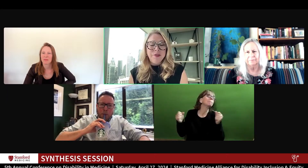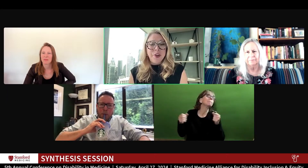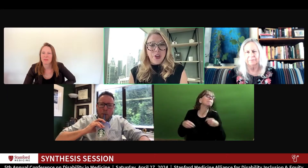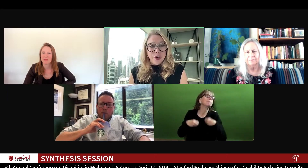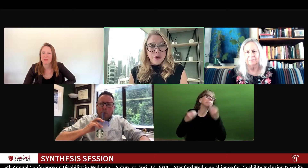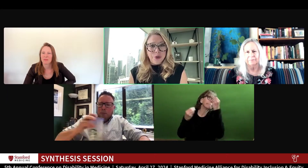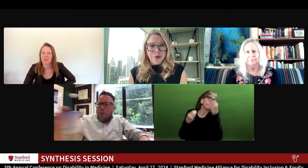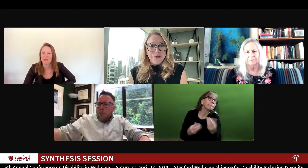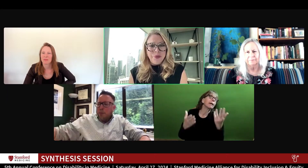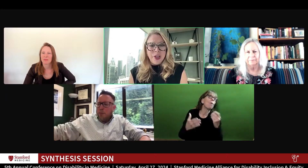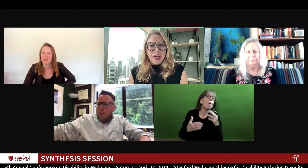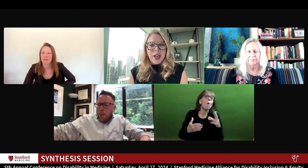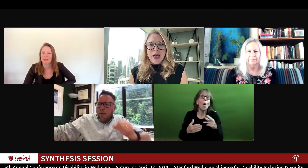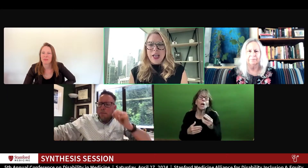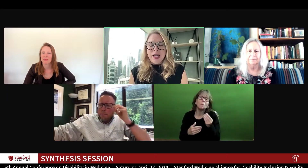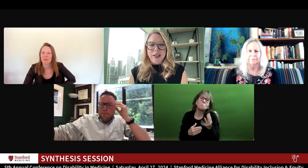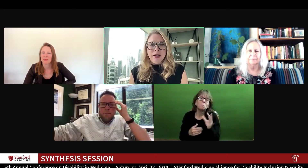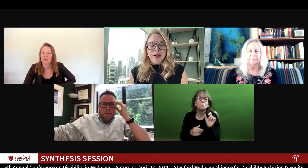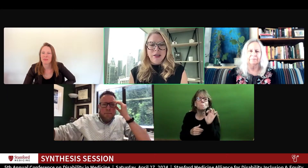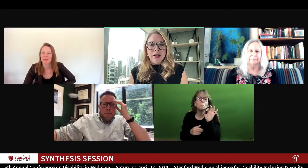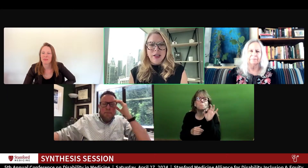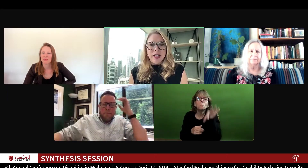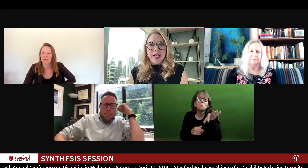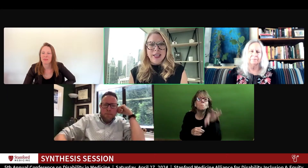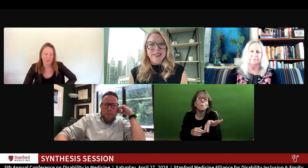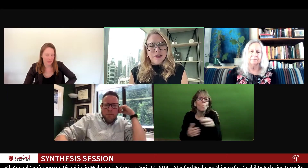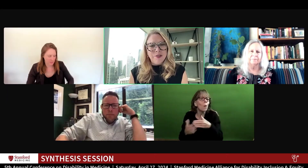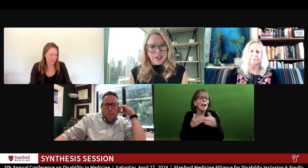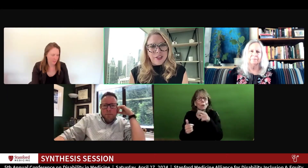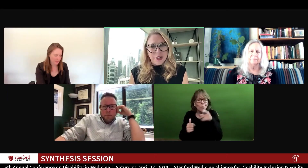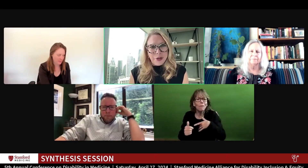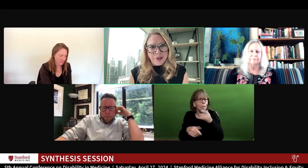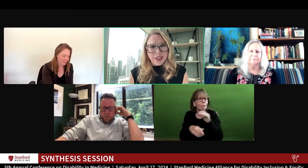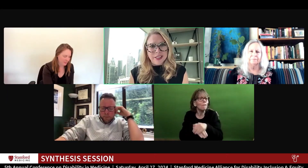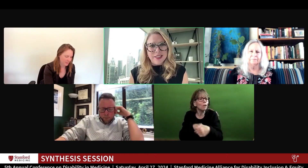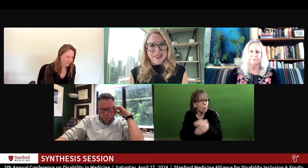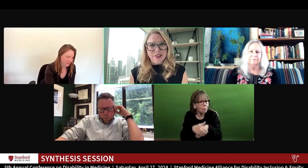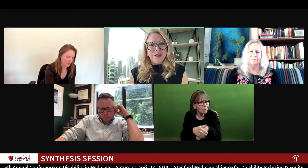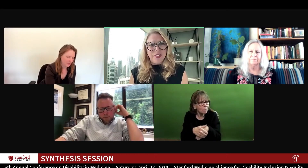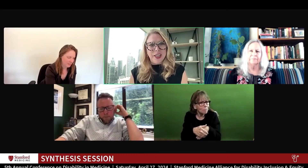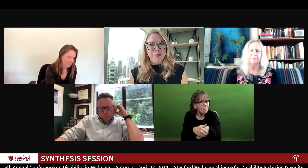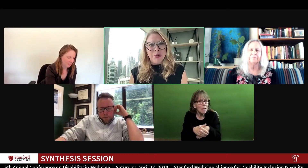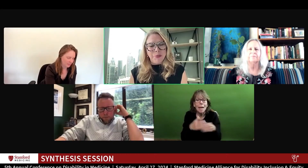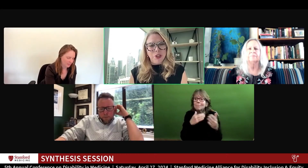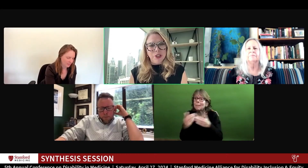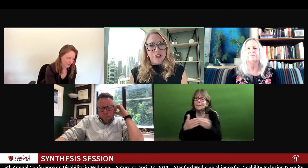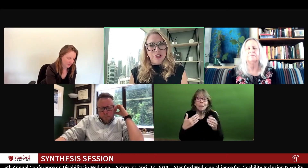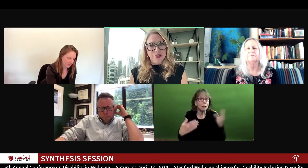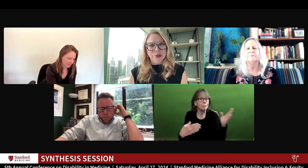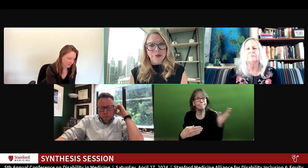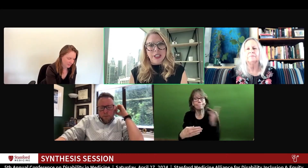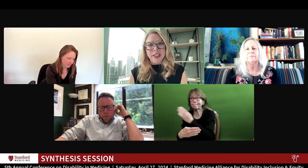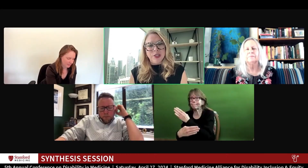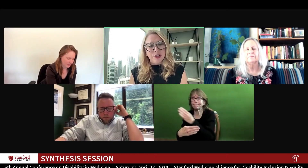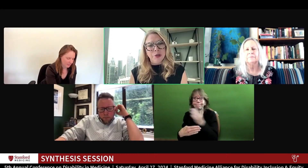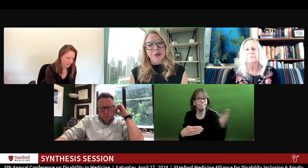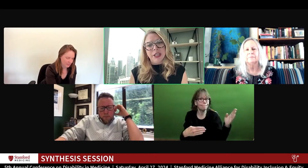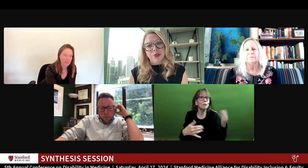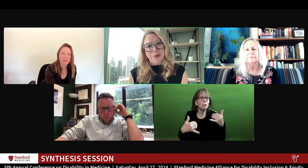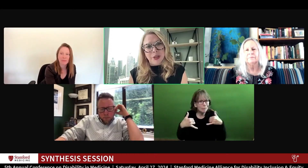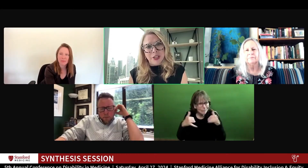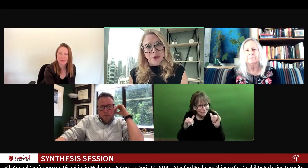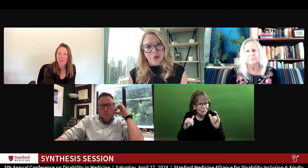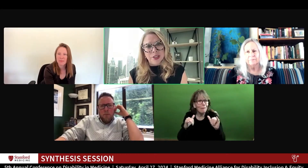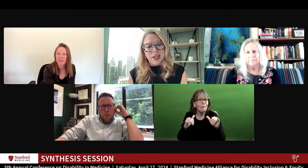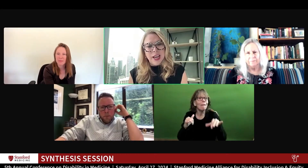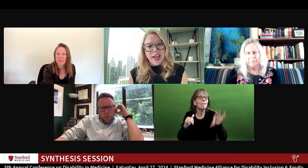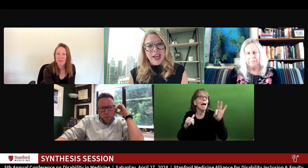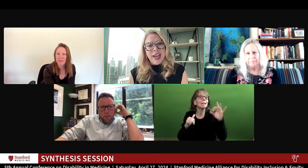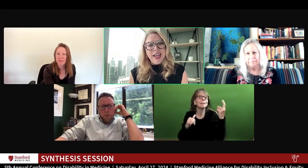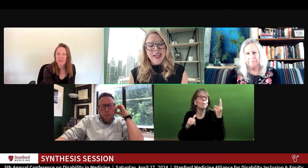for you and still find a community and still find people to lean into potential mentors.